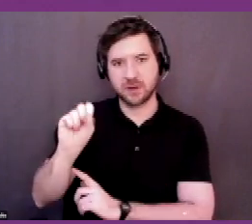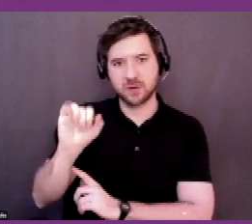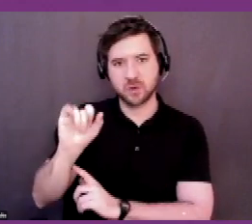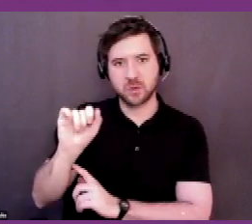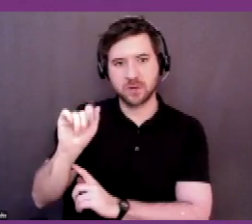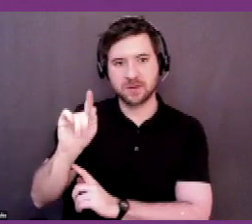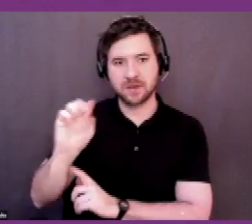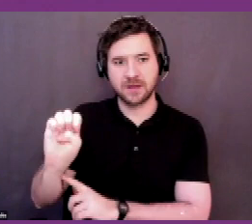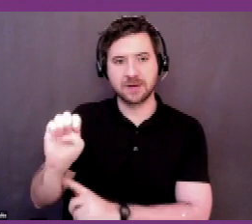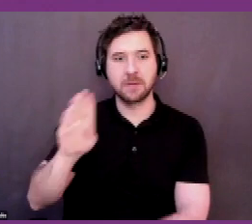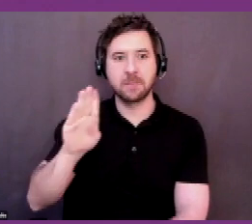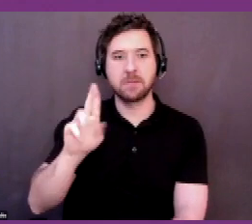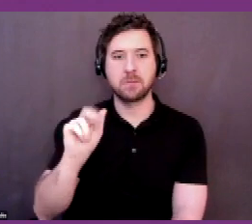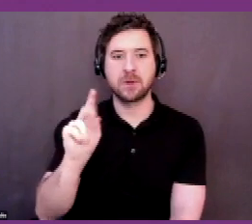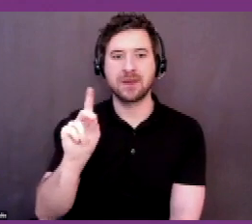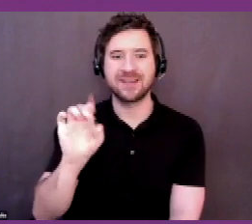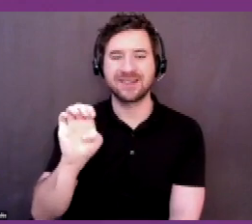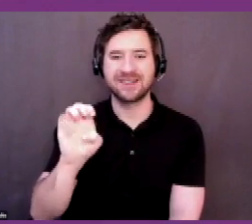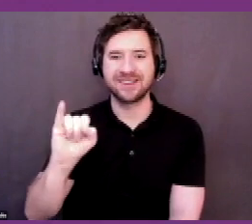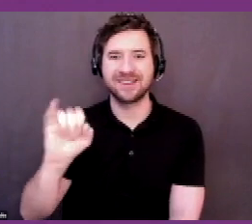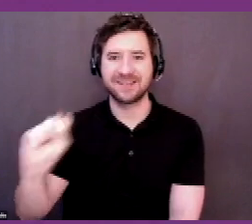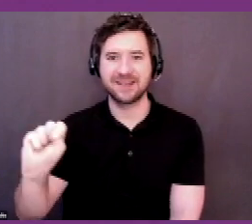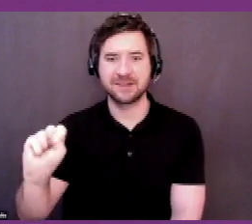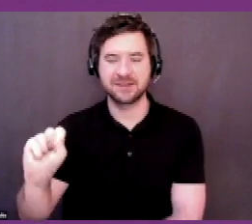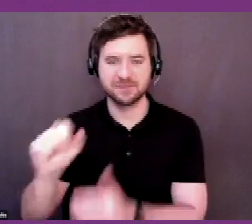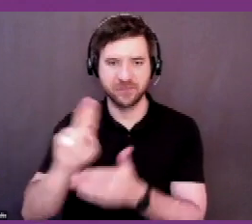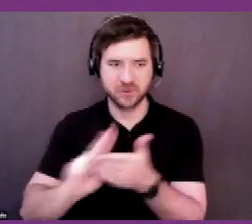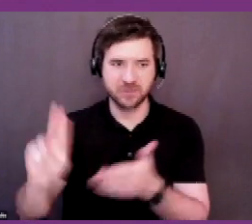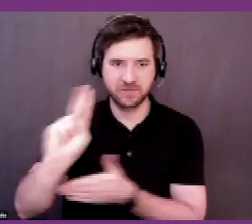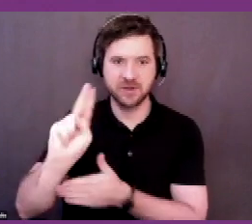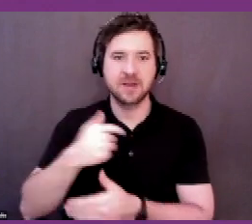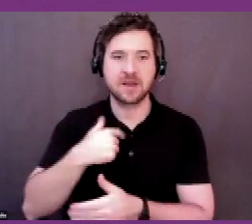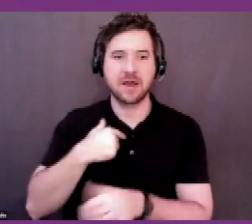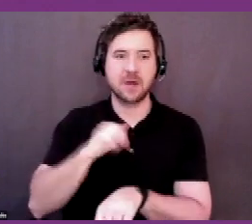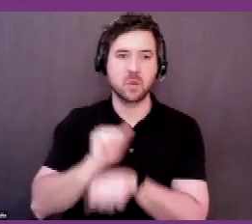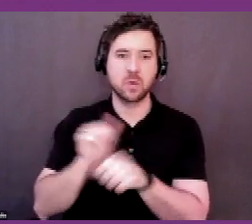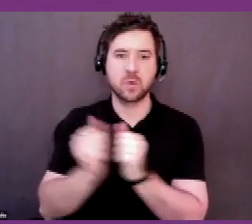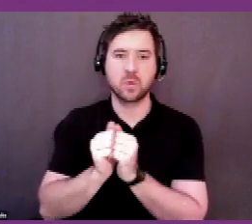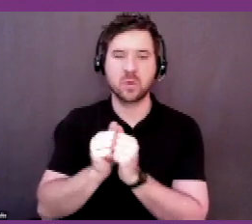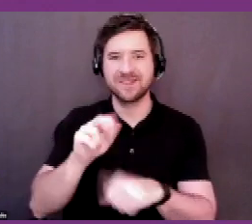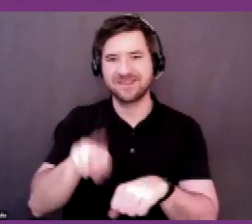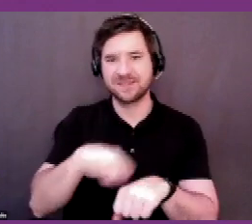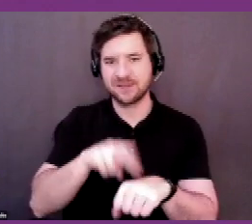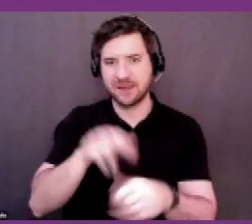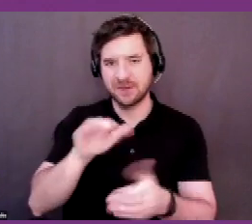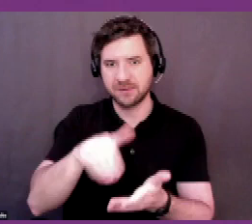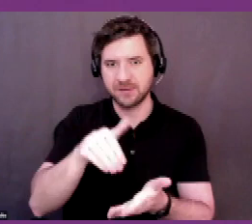for Disability and Pregnancy Research. I am also a person with a disability.